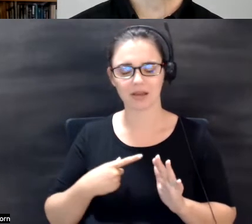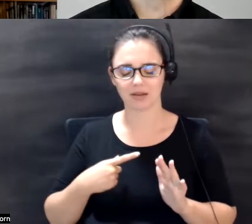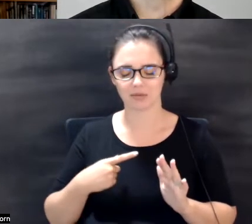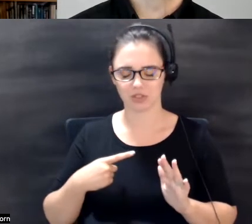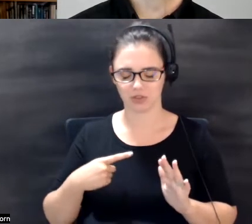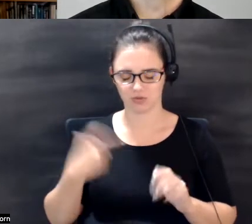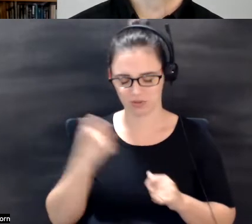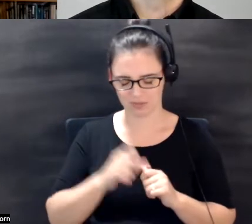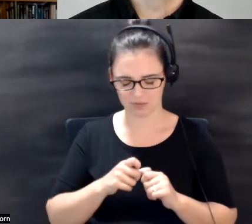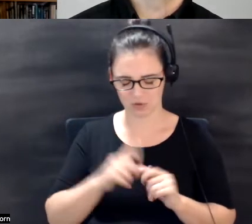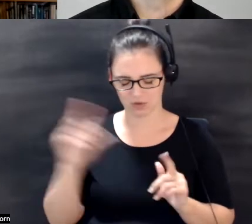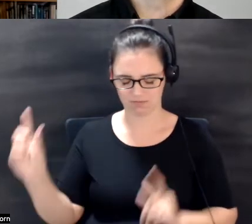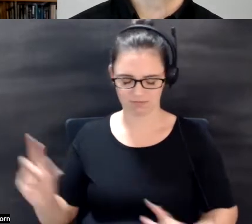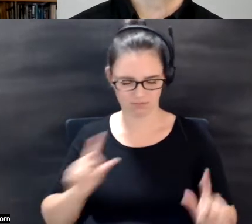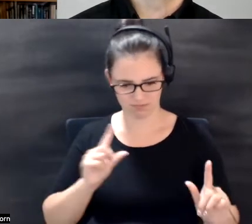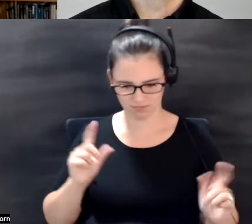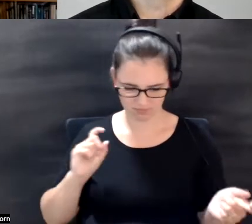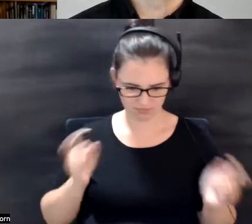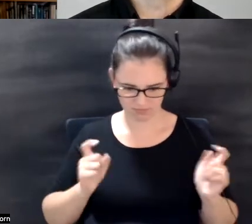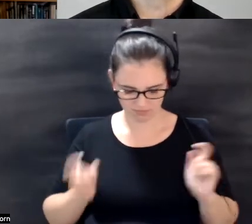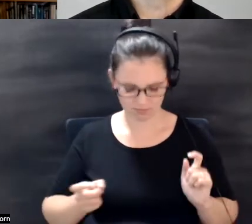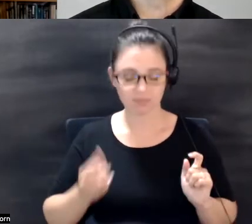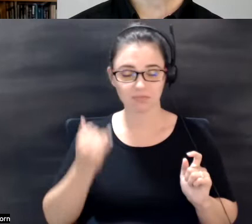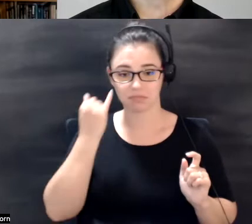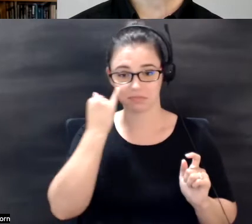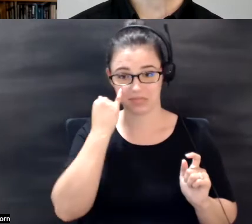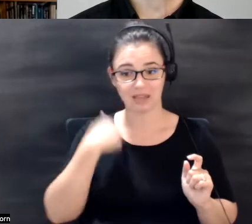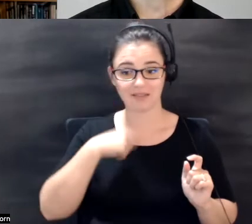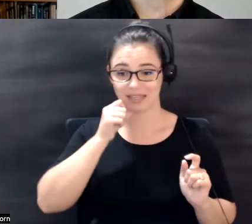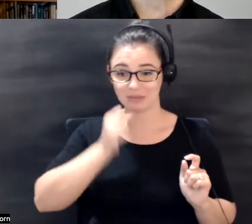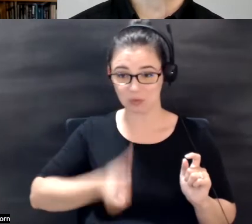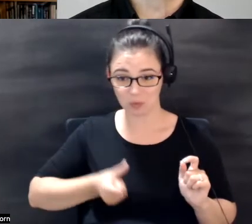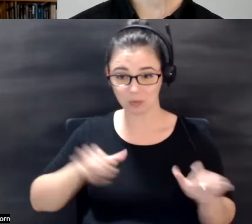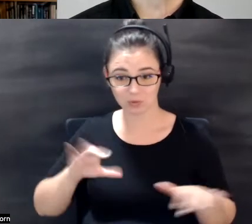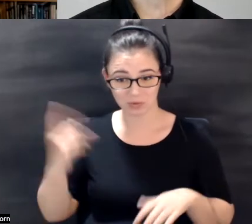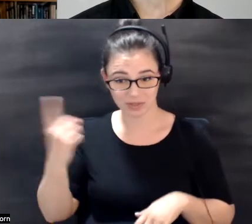remember that if I, if I don't do something, for whatever the reasons are,